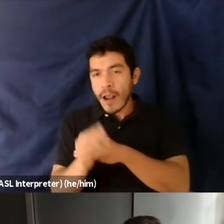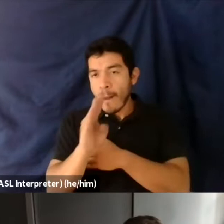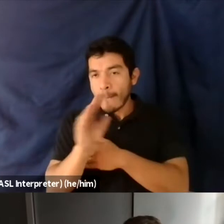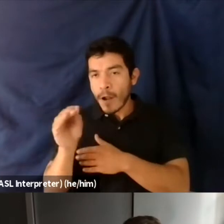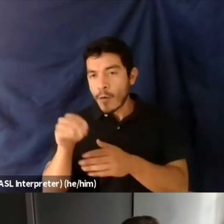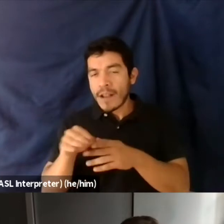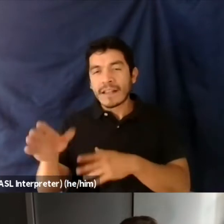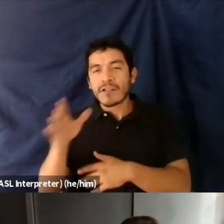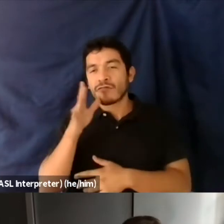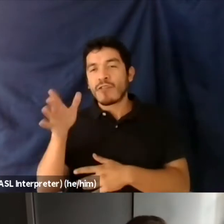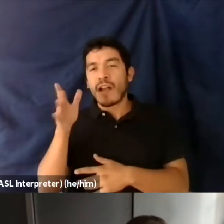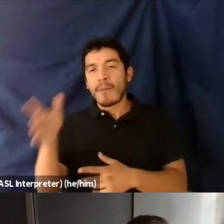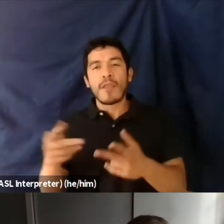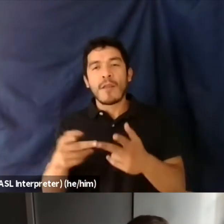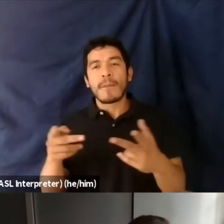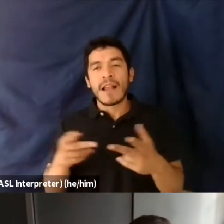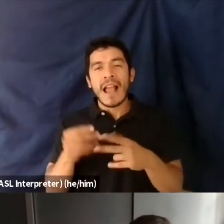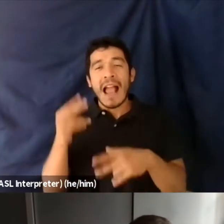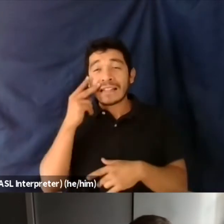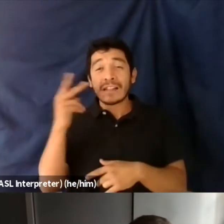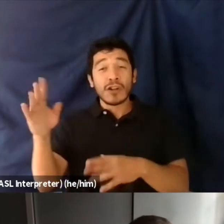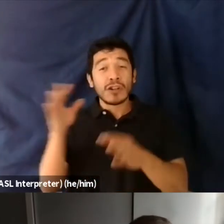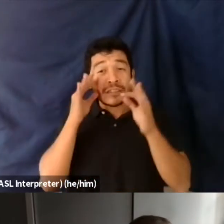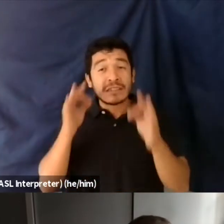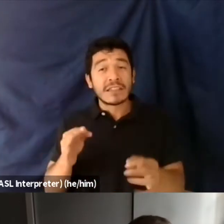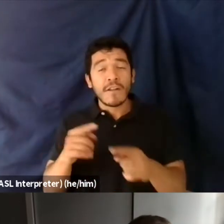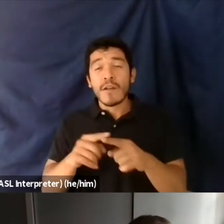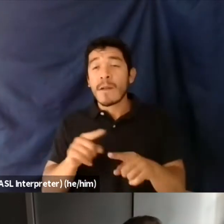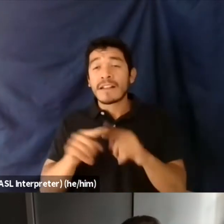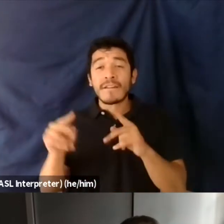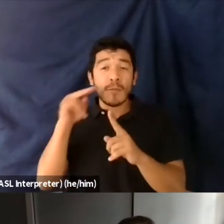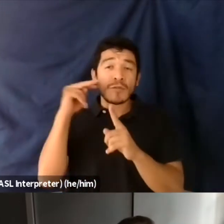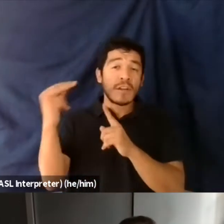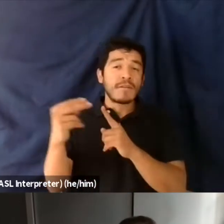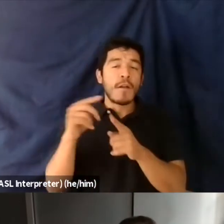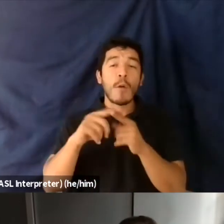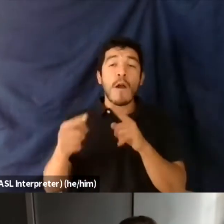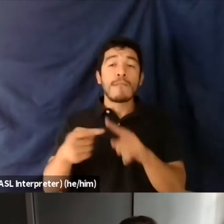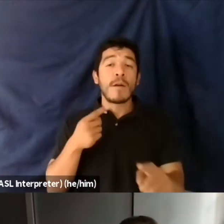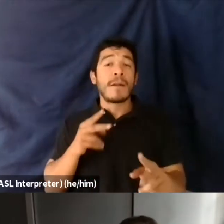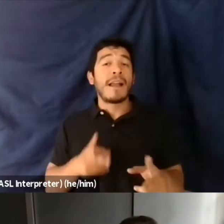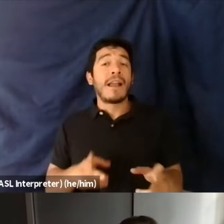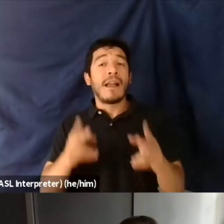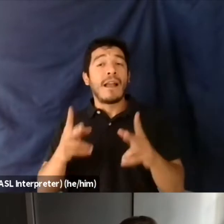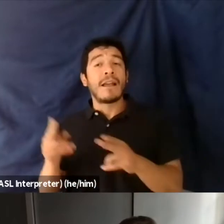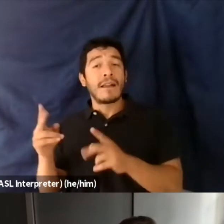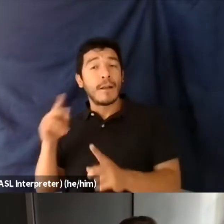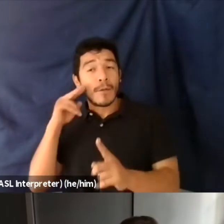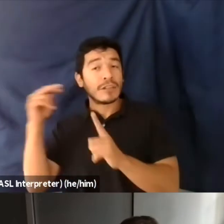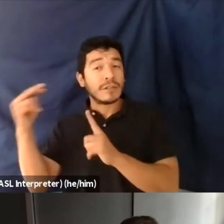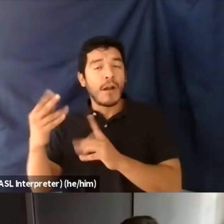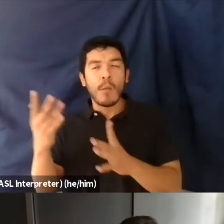and to see her decisions from a different angle, but from an edit perspective, what is amazing is that so many of them